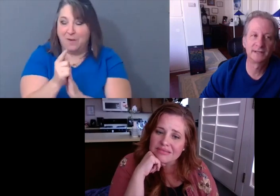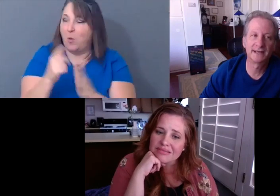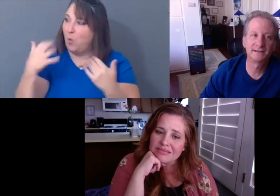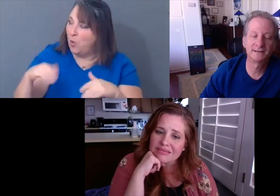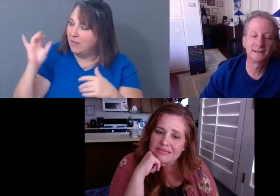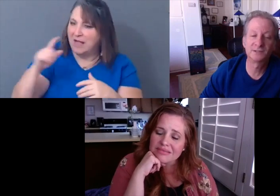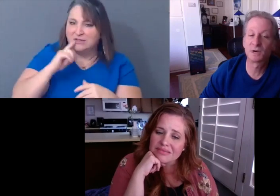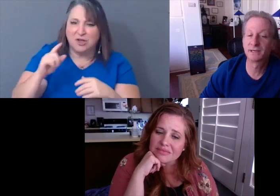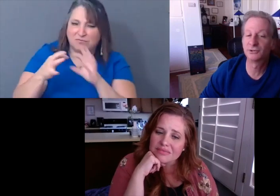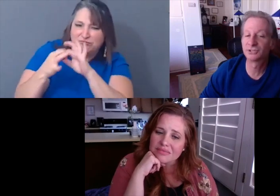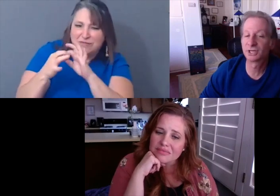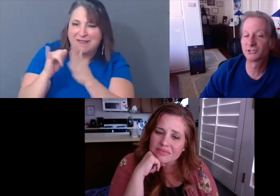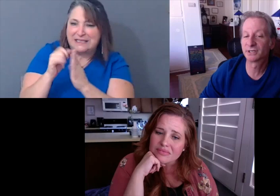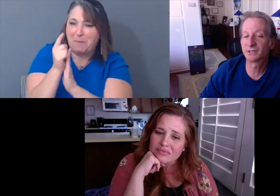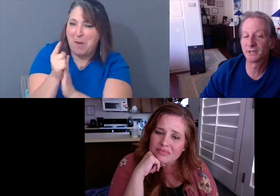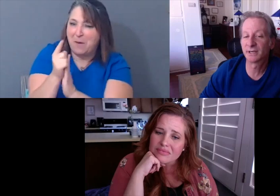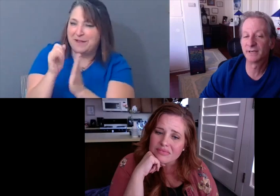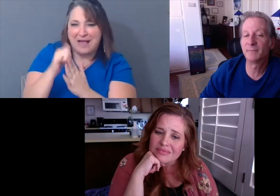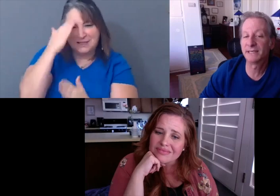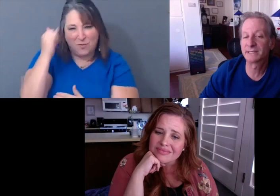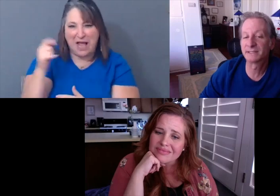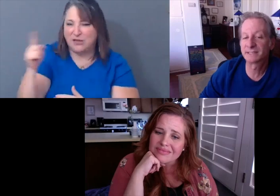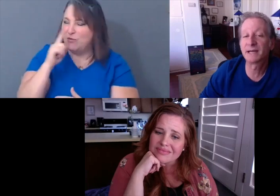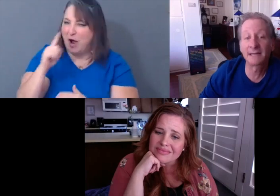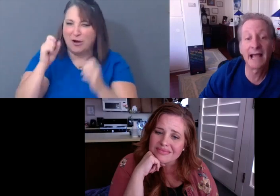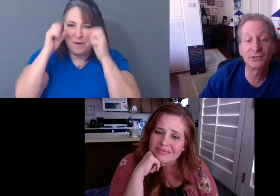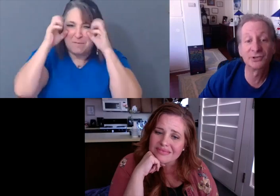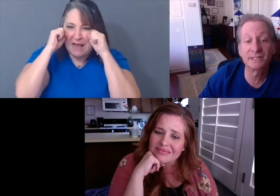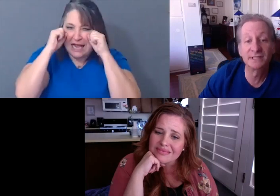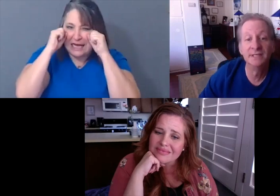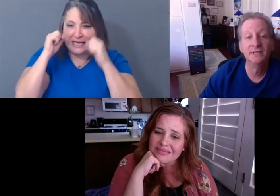that is why you're such an amazing and stunning actress,